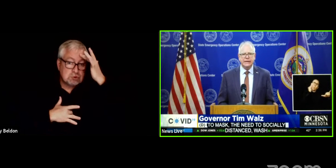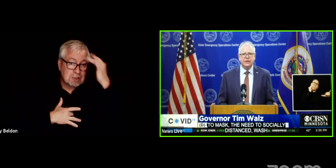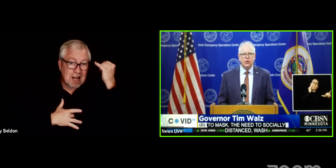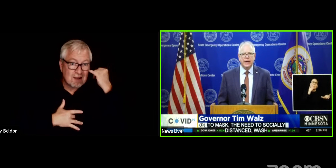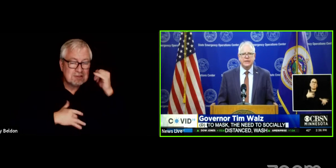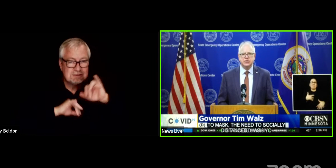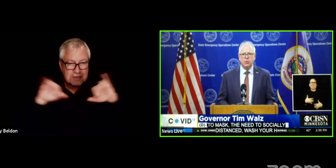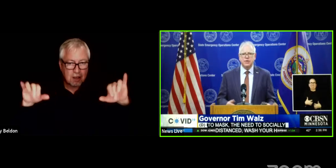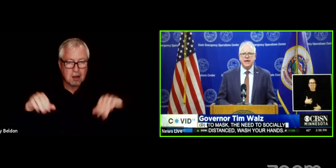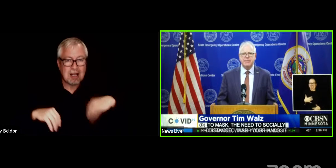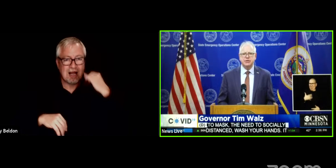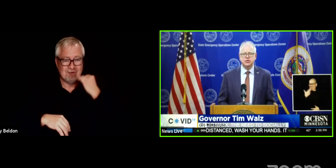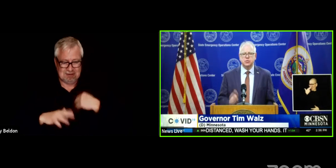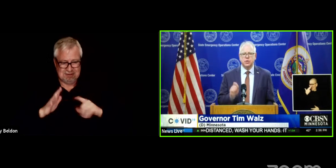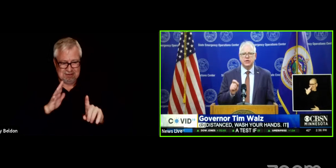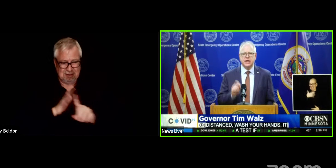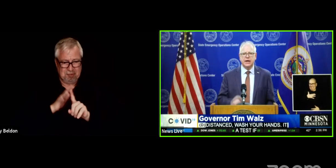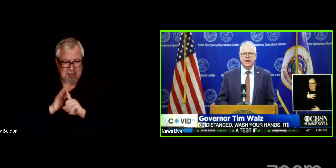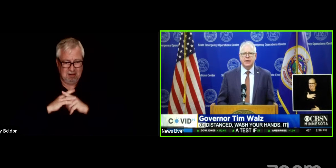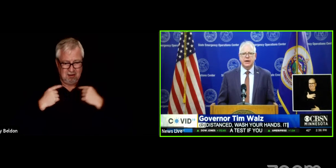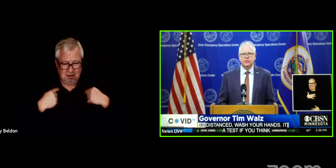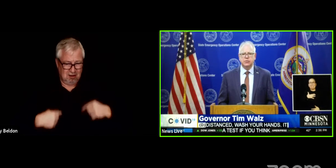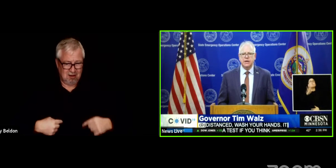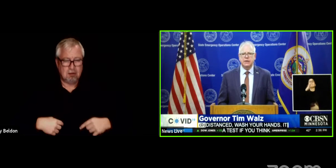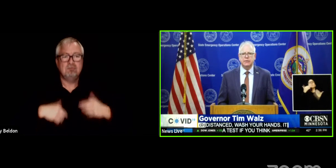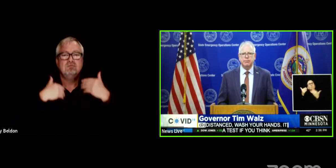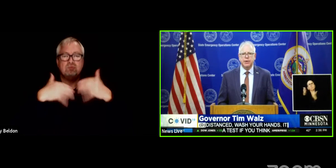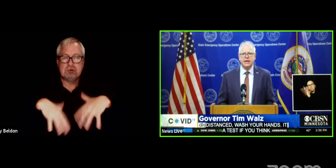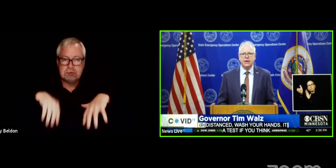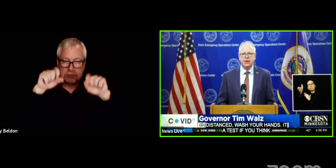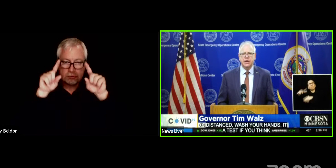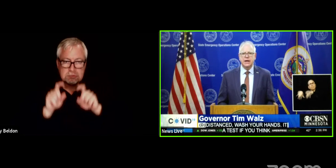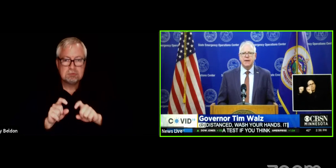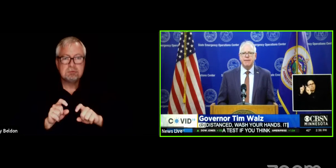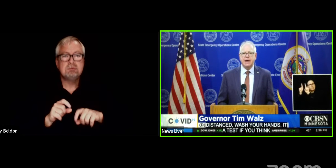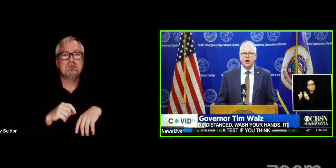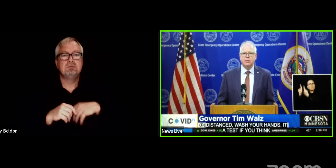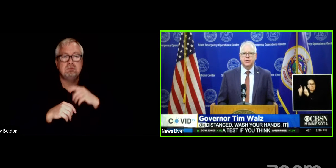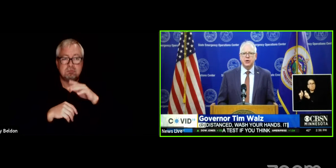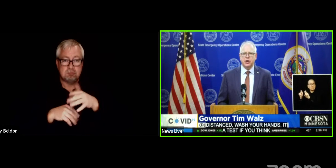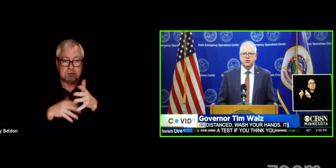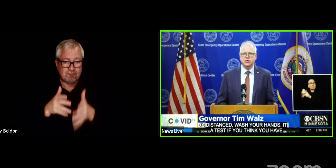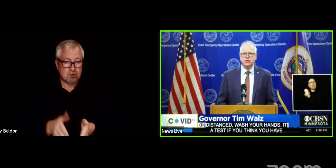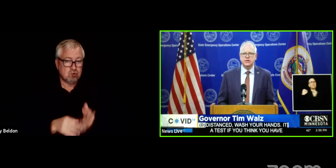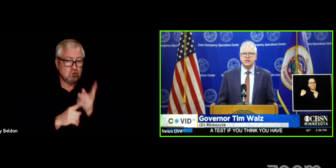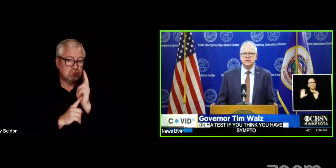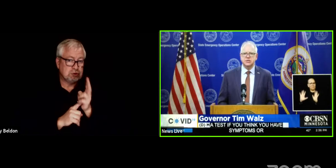TO KNOW THAT. WITH THAT, MINNESOTANS, WE'RE GOING TO TAKE A TWO-MINUTES BREAK HERE, COME ON WITH OUR SOCIALLY DISTANCED AND